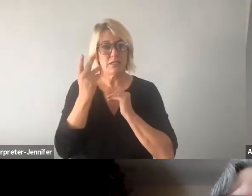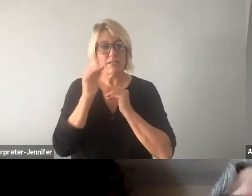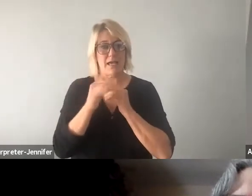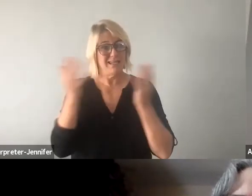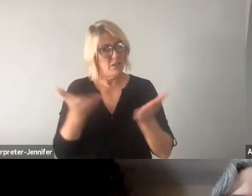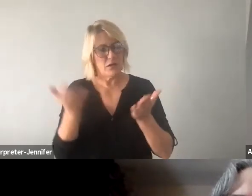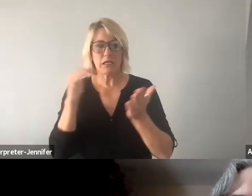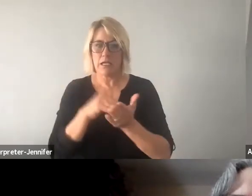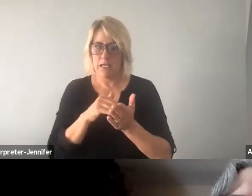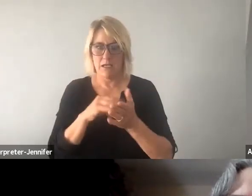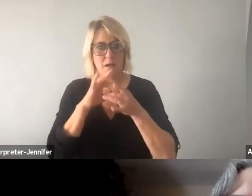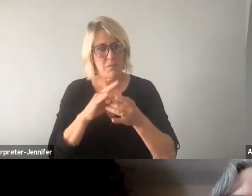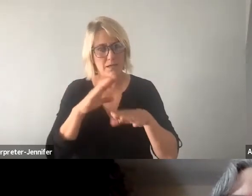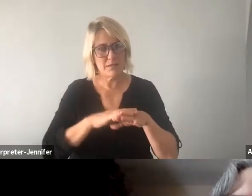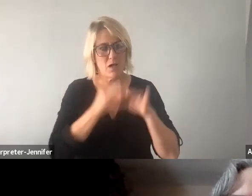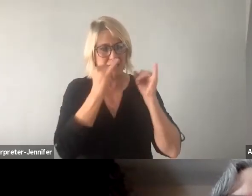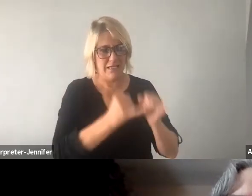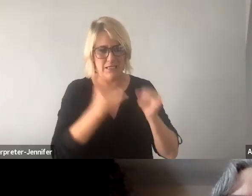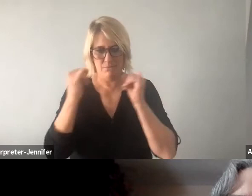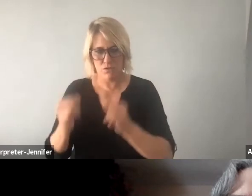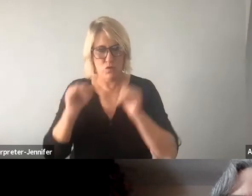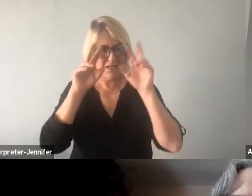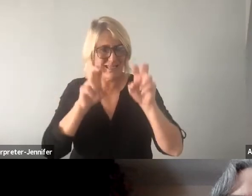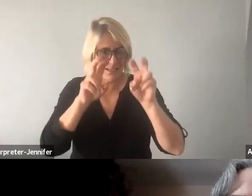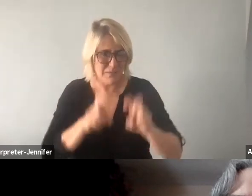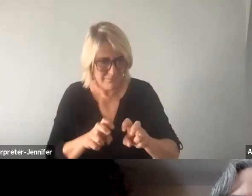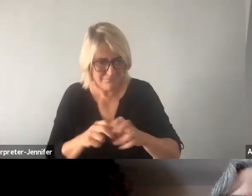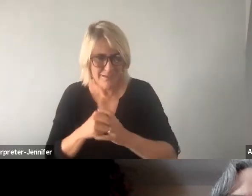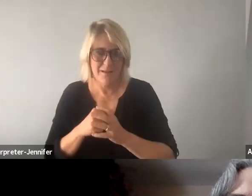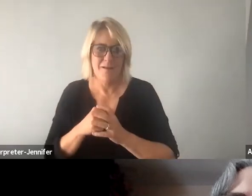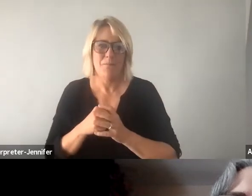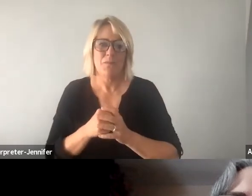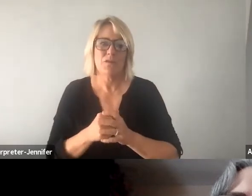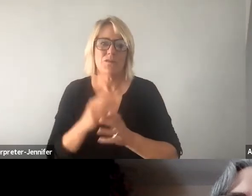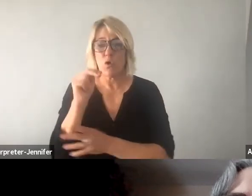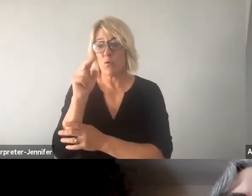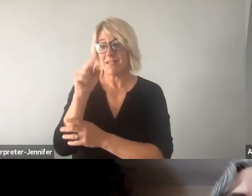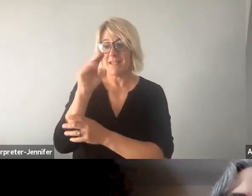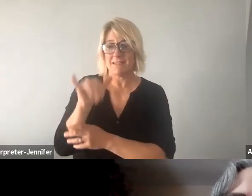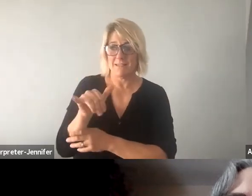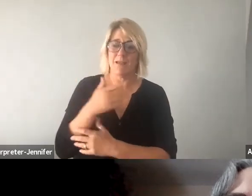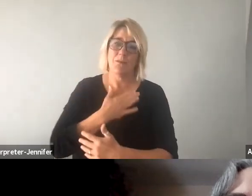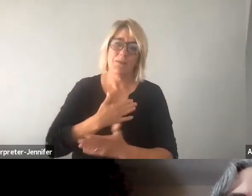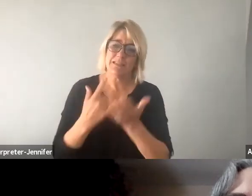or reduced with reasonable accommodation. Again, you see that,